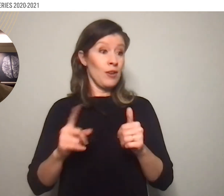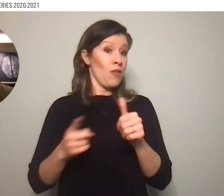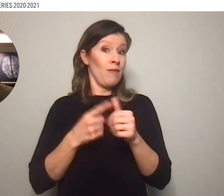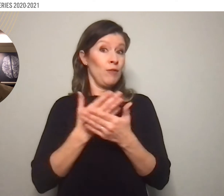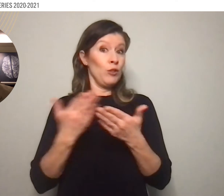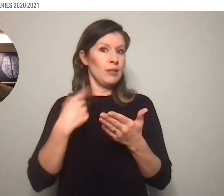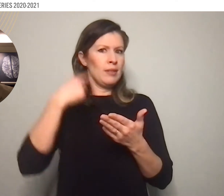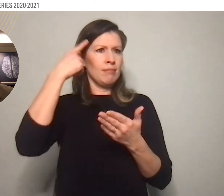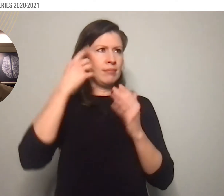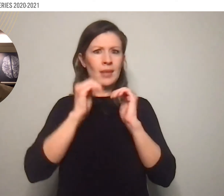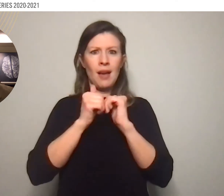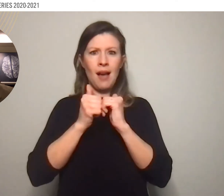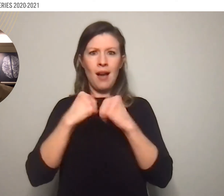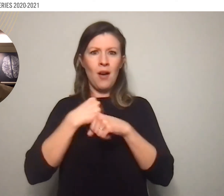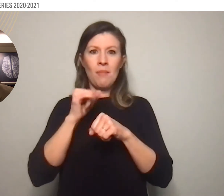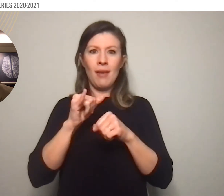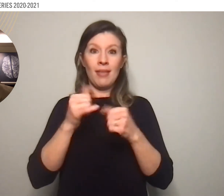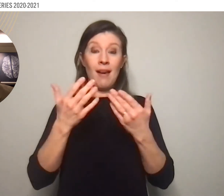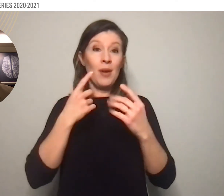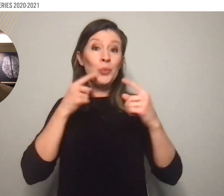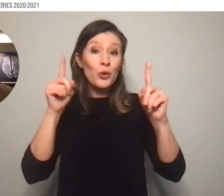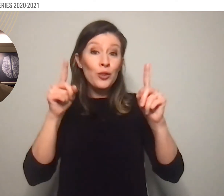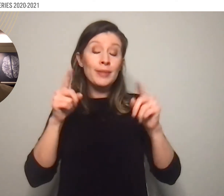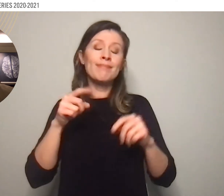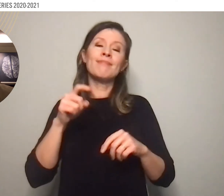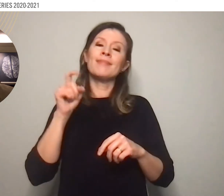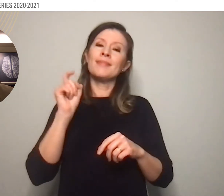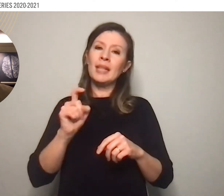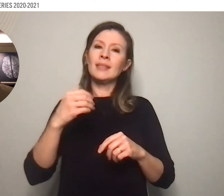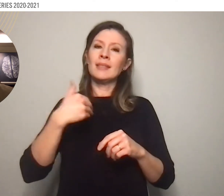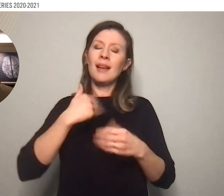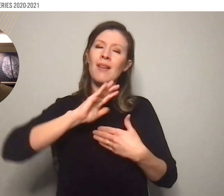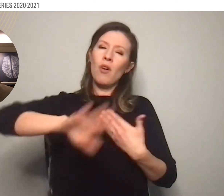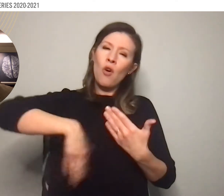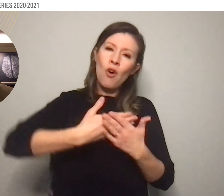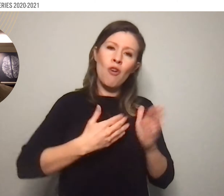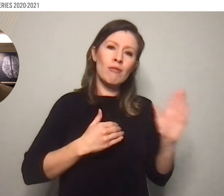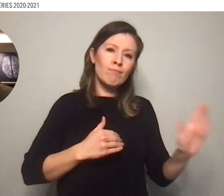Now the first thing that we think that we need to make this make this work is that you need to have